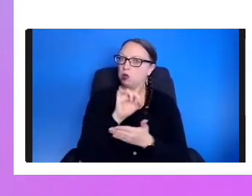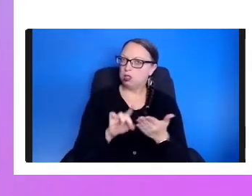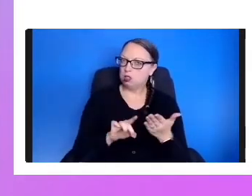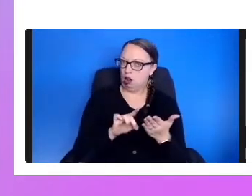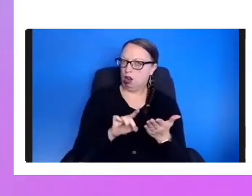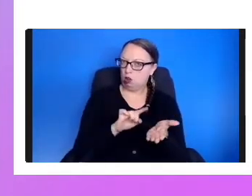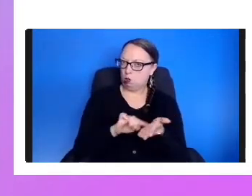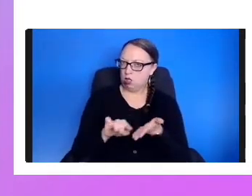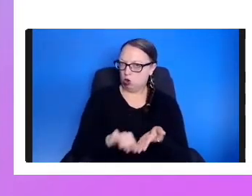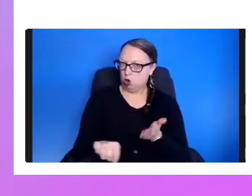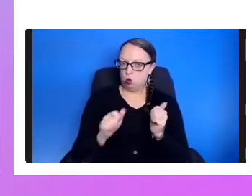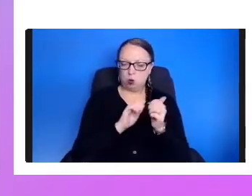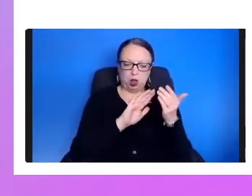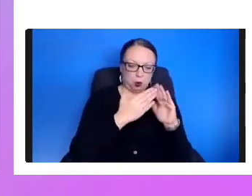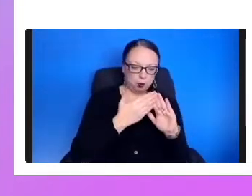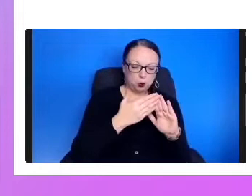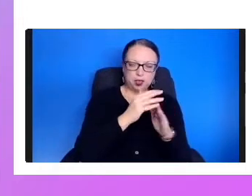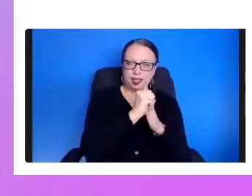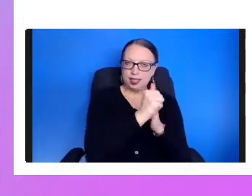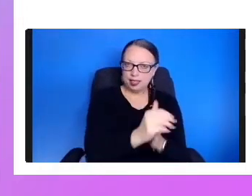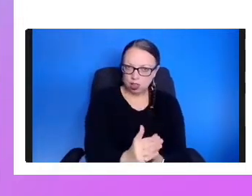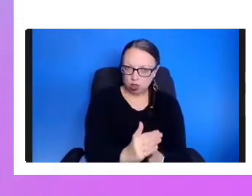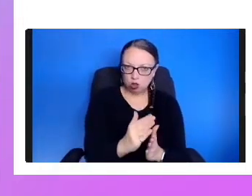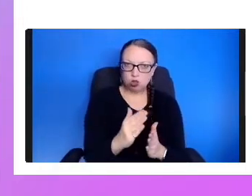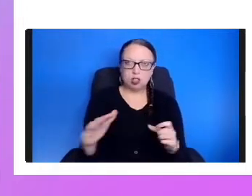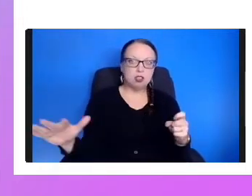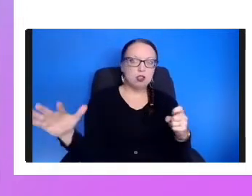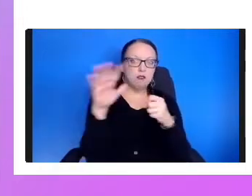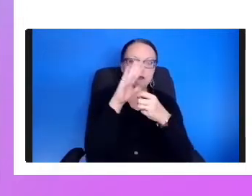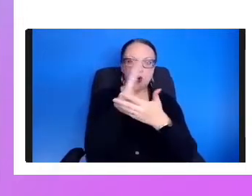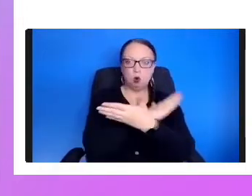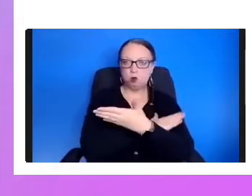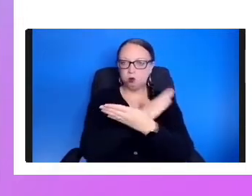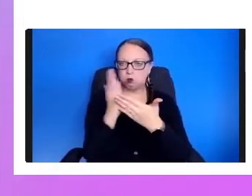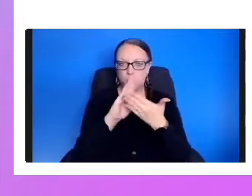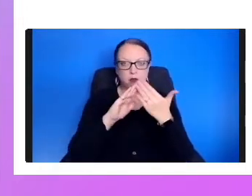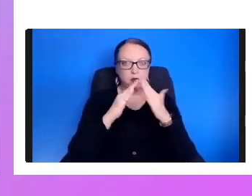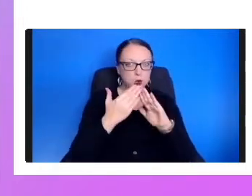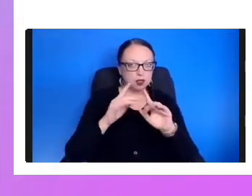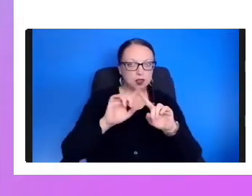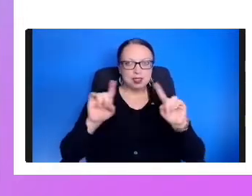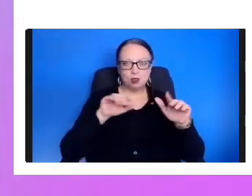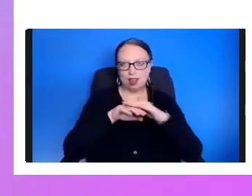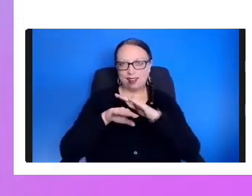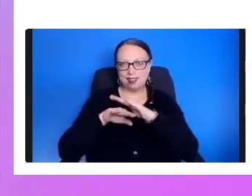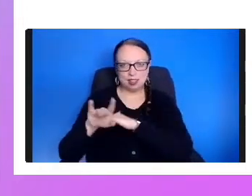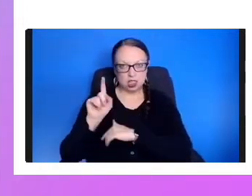that represent the full spectrum of communities of different access needs that we're designing research for.